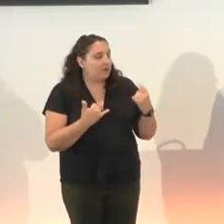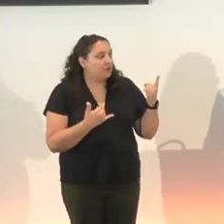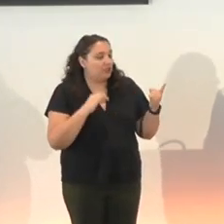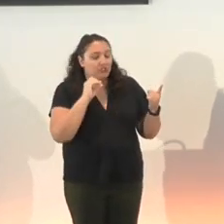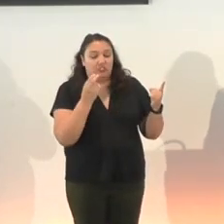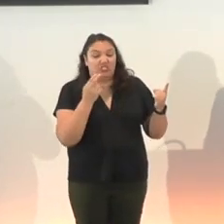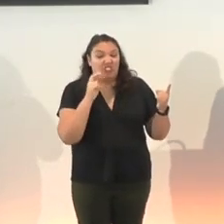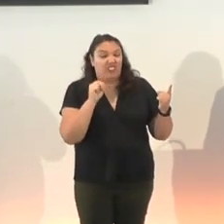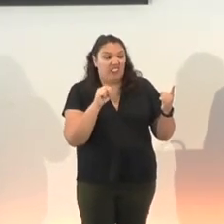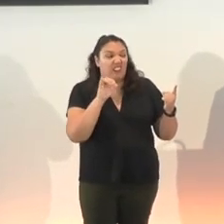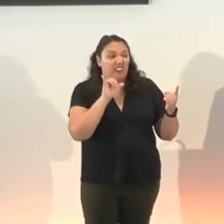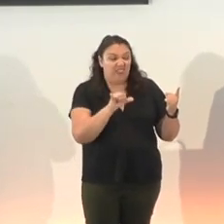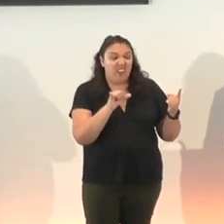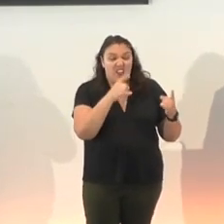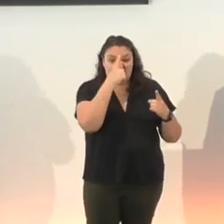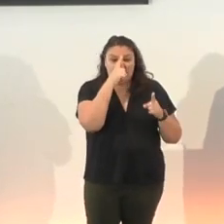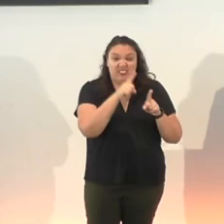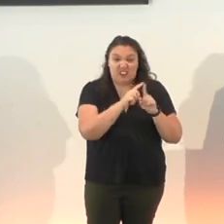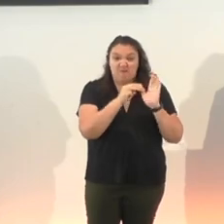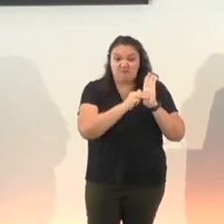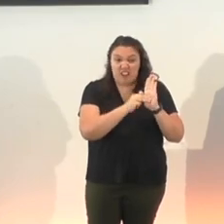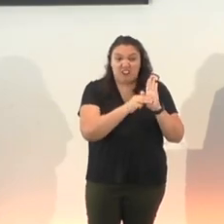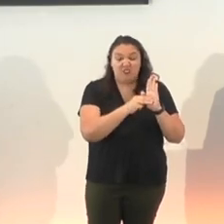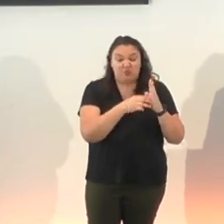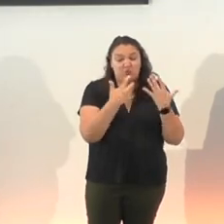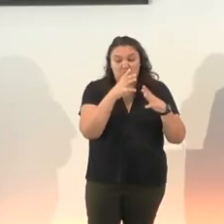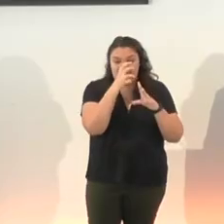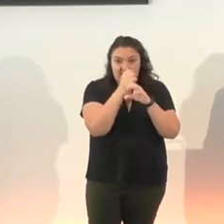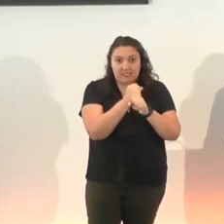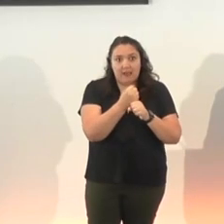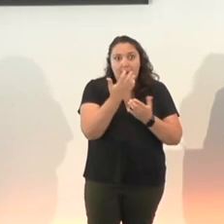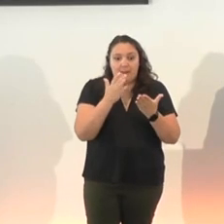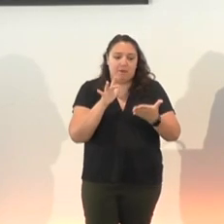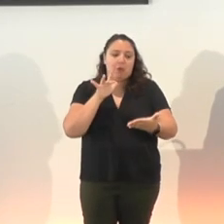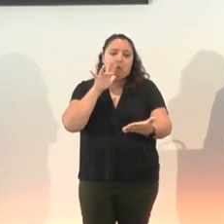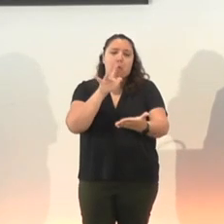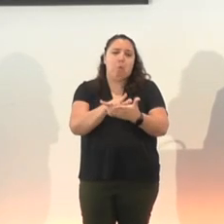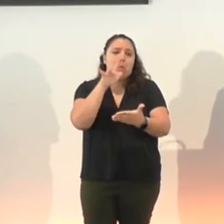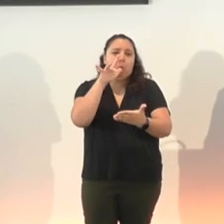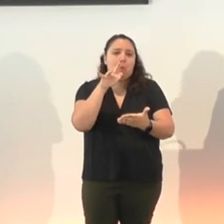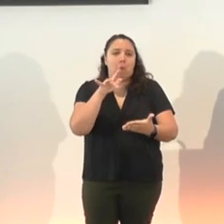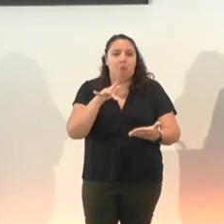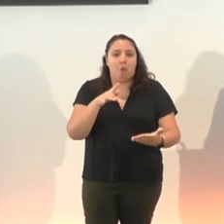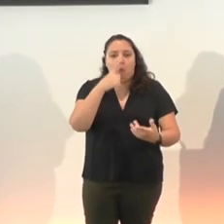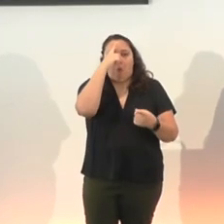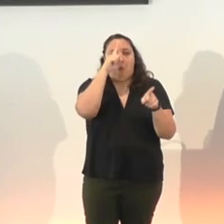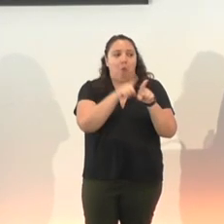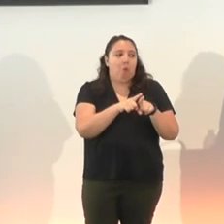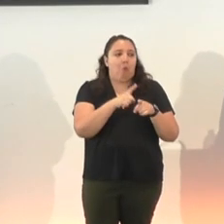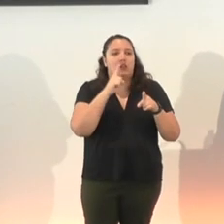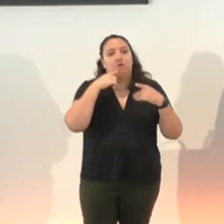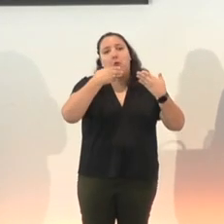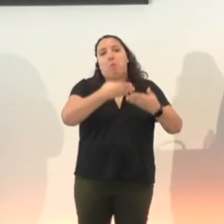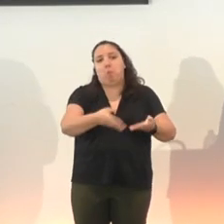to me because most of us clicked consent for any number of things that is blanket consent. This is